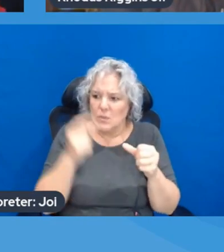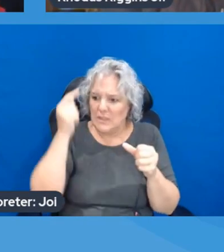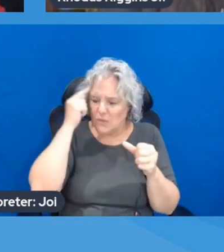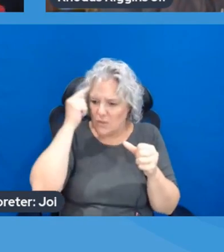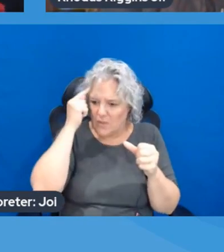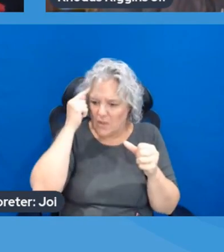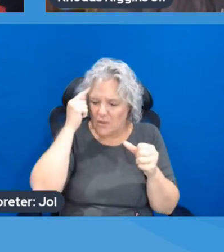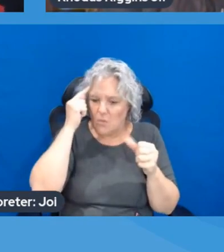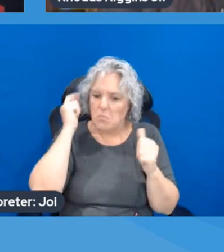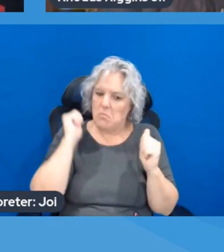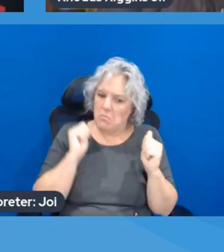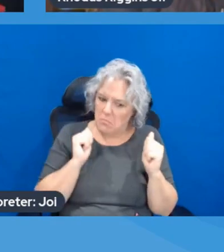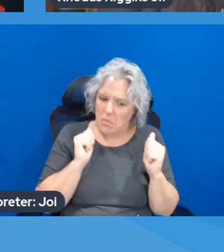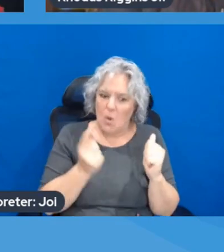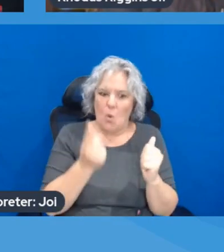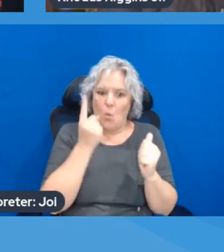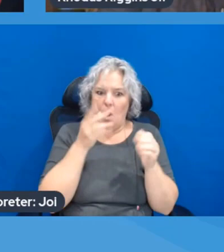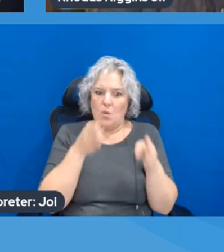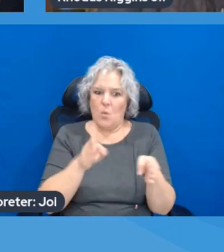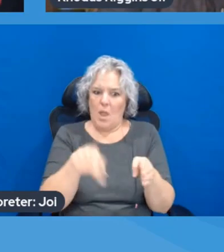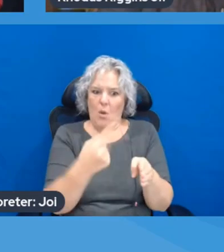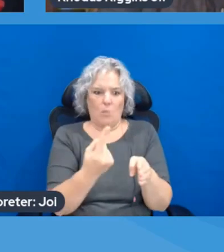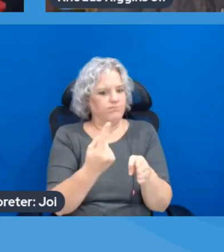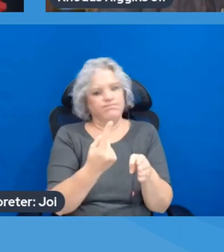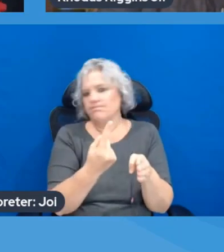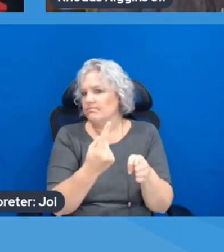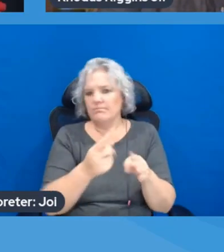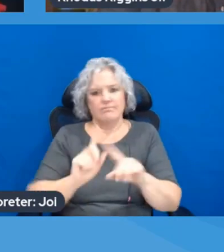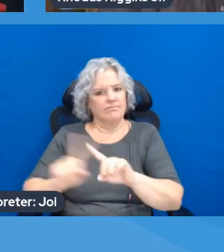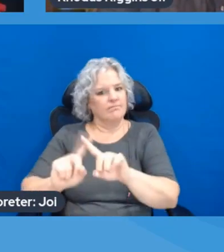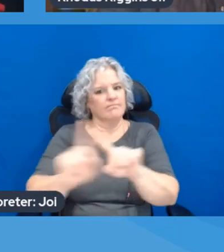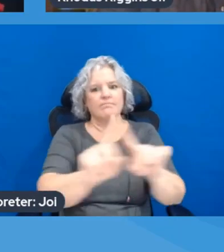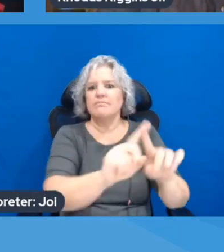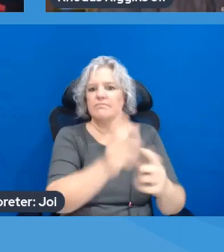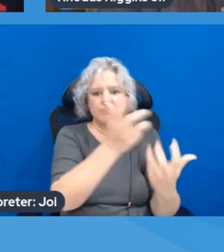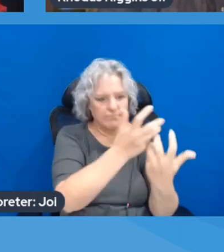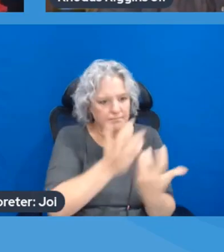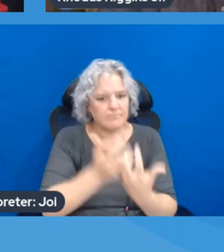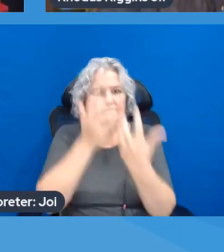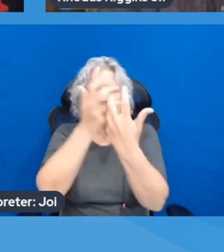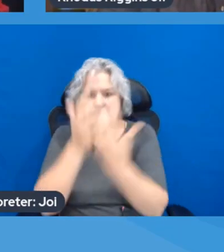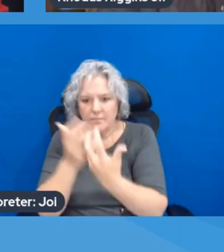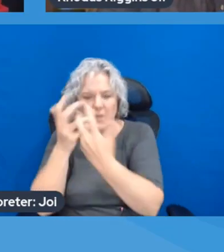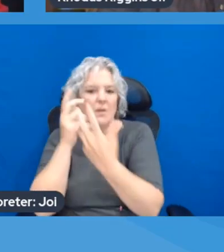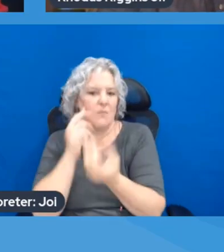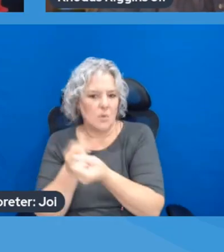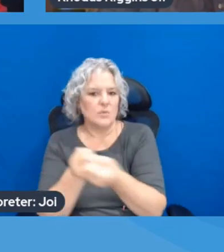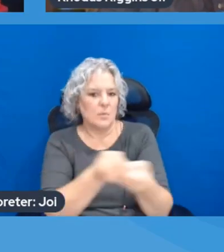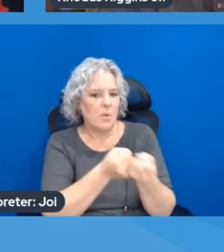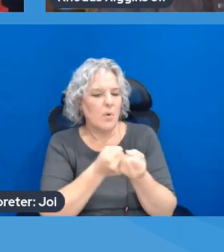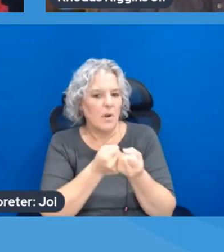there is no one right way. There are many different ways to support people. And we find those ways